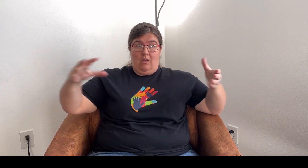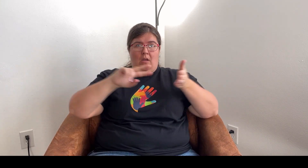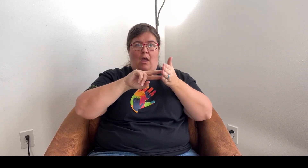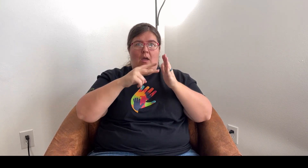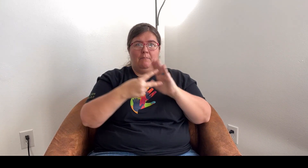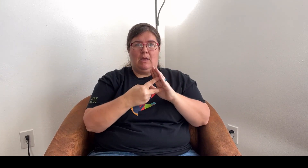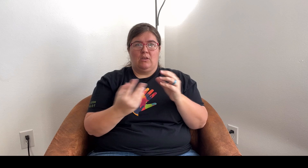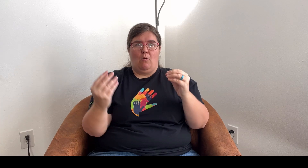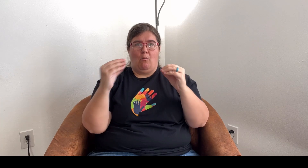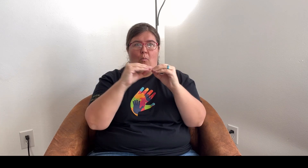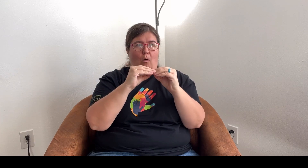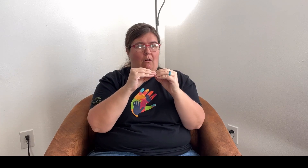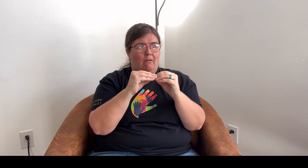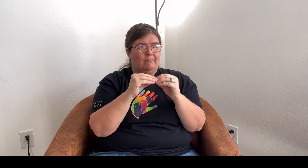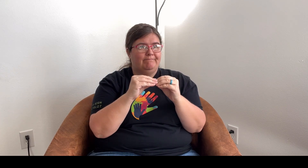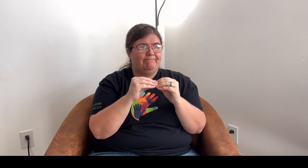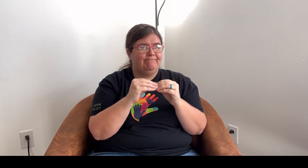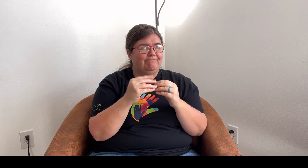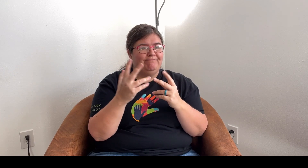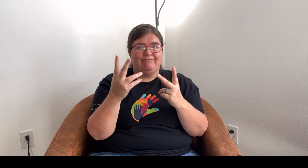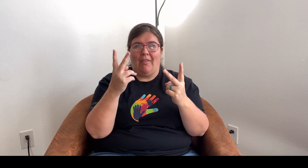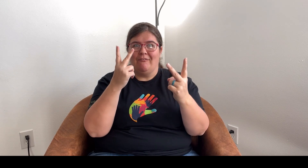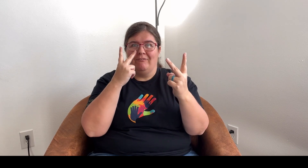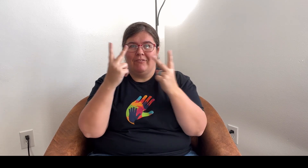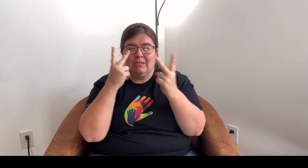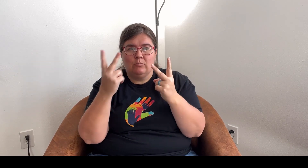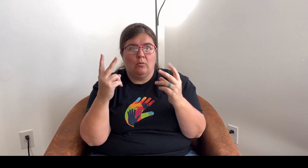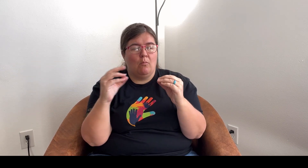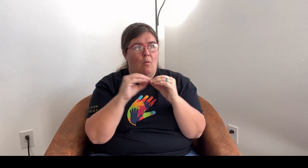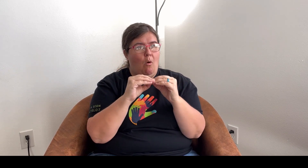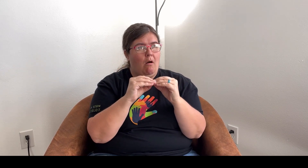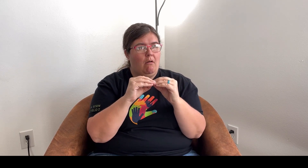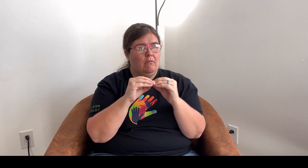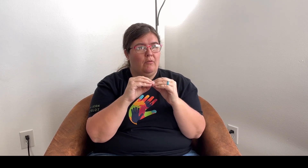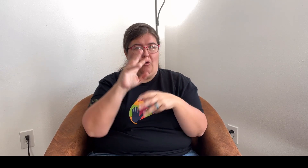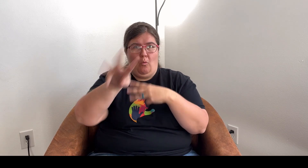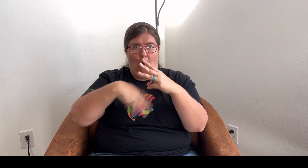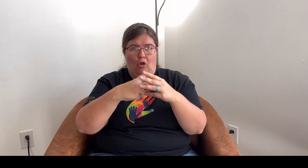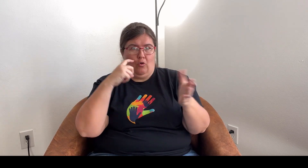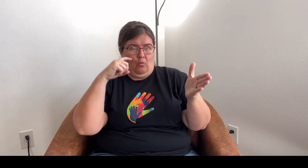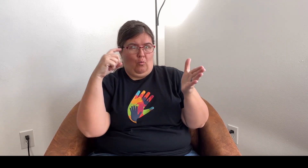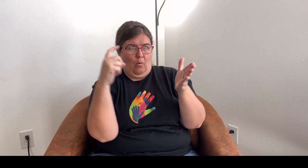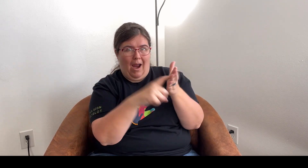That if the community grows even more, that means more visibility,